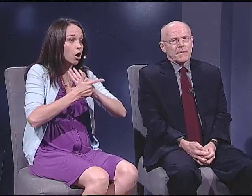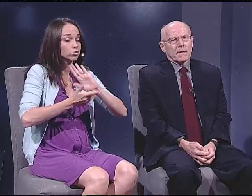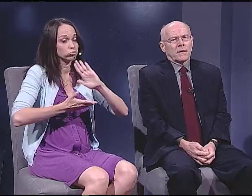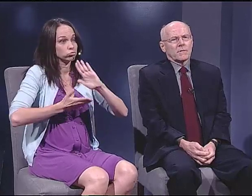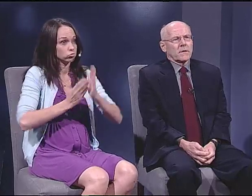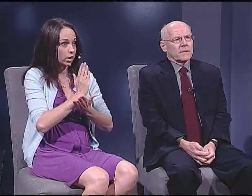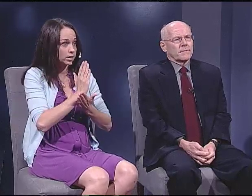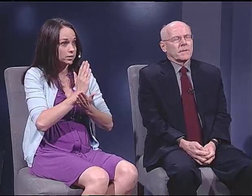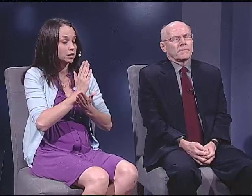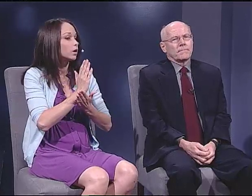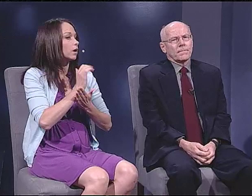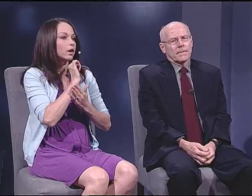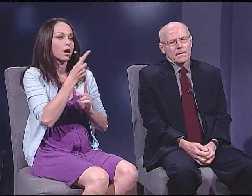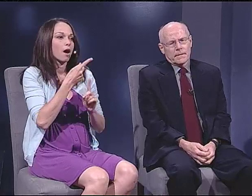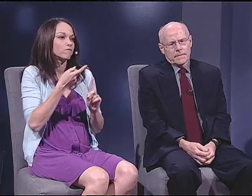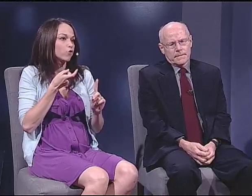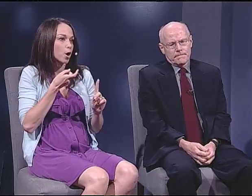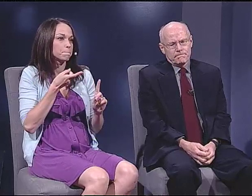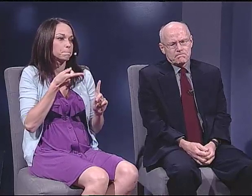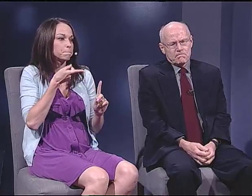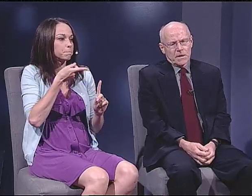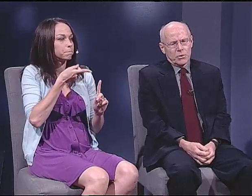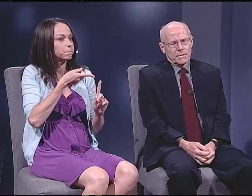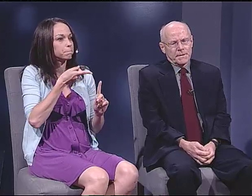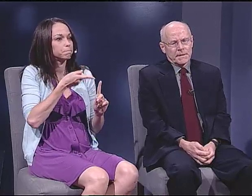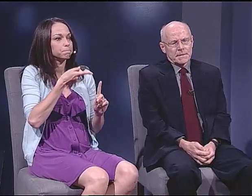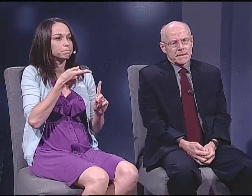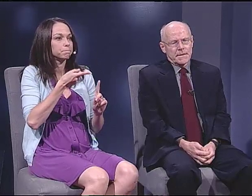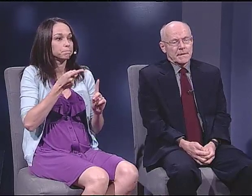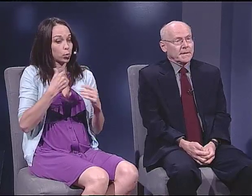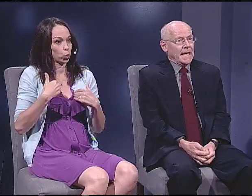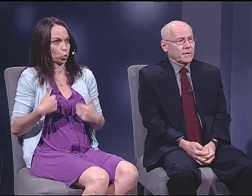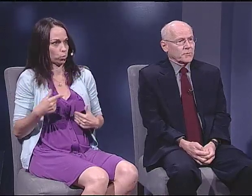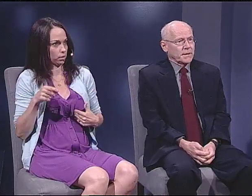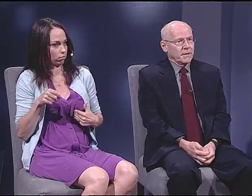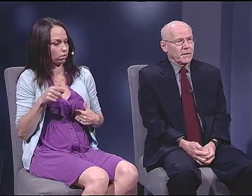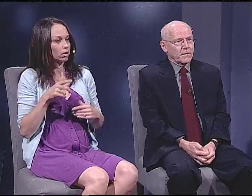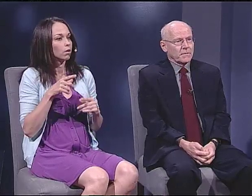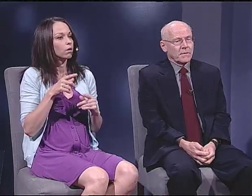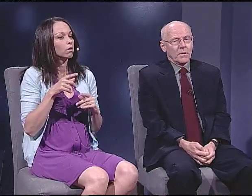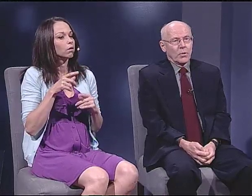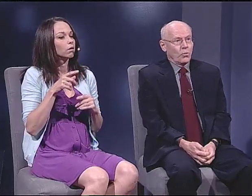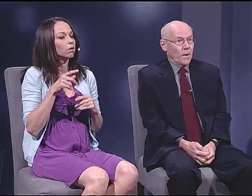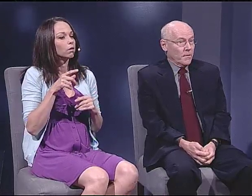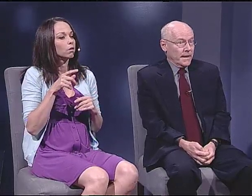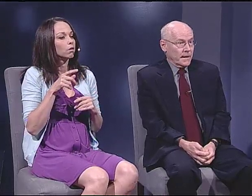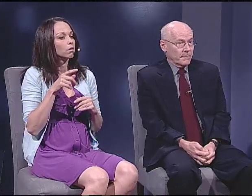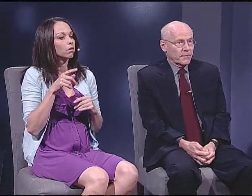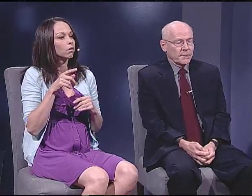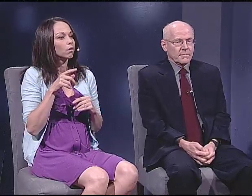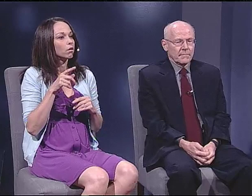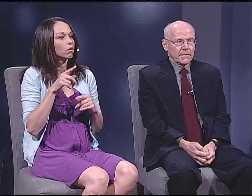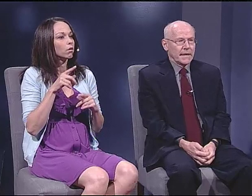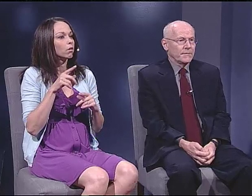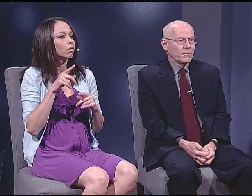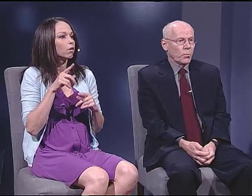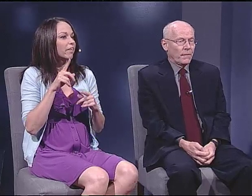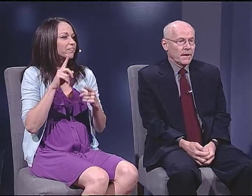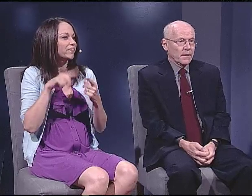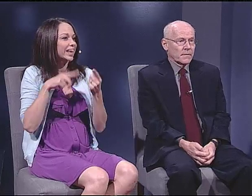that are not from human beings, they can't agree on where they come from and even what they are.